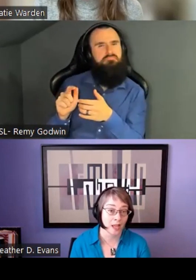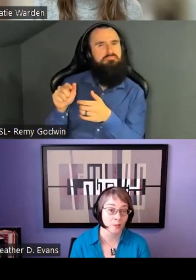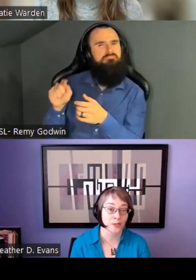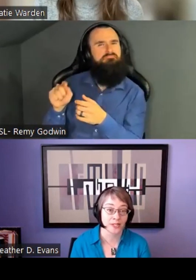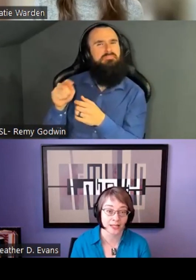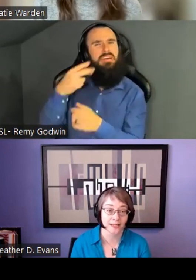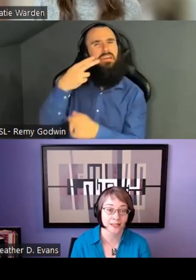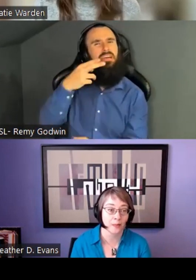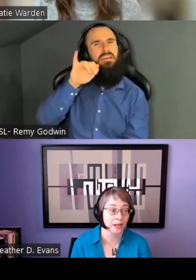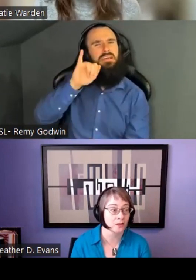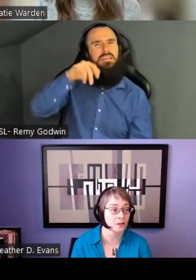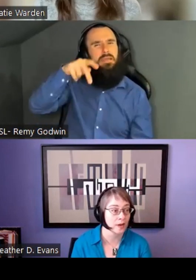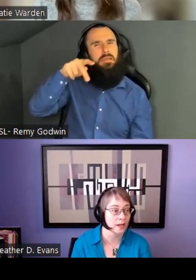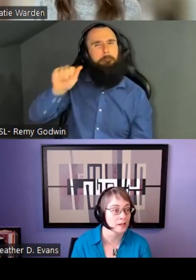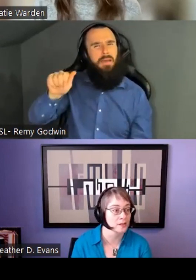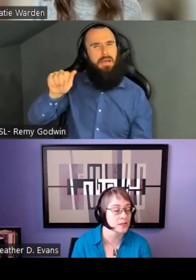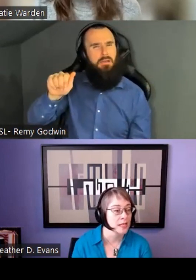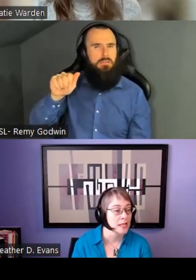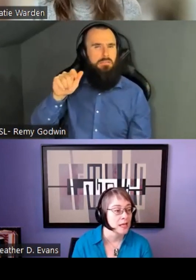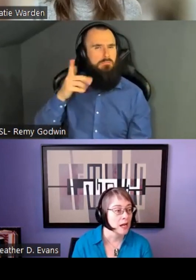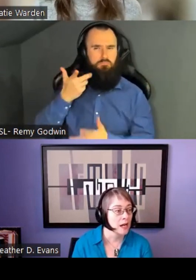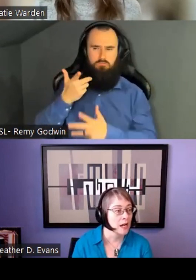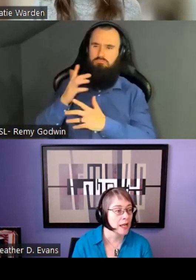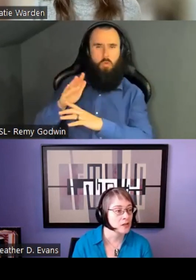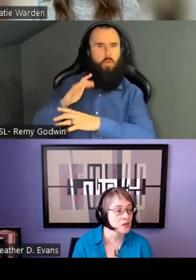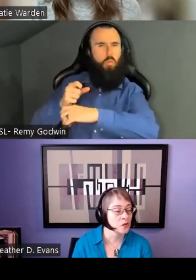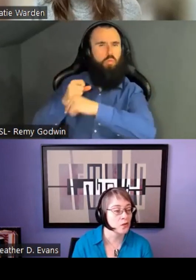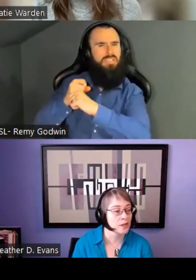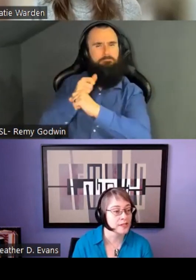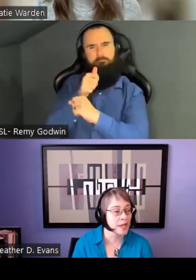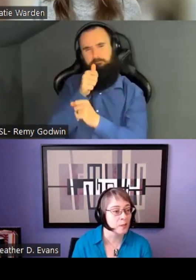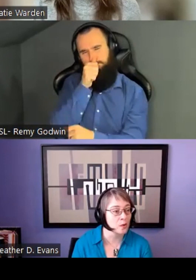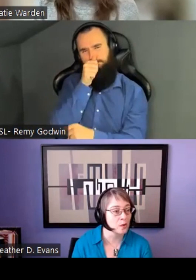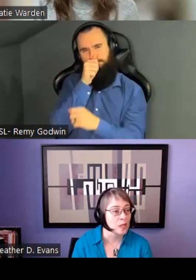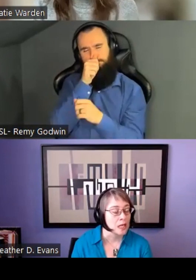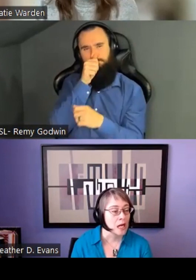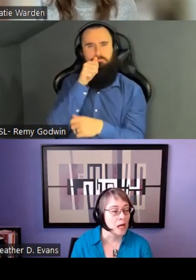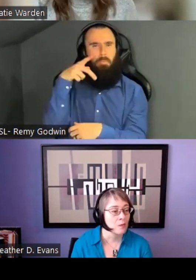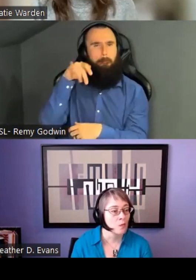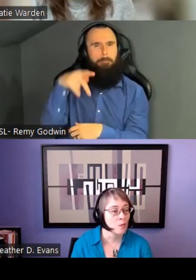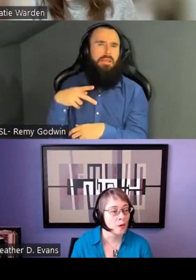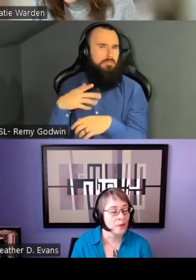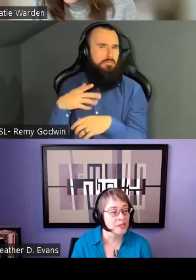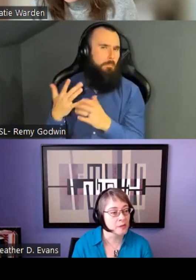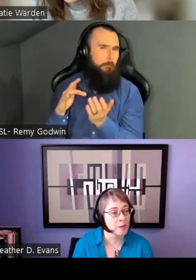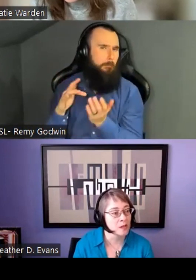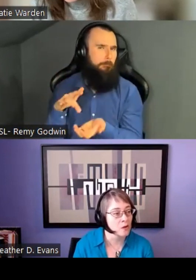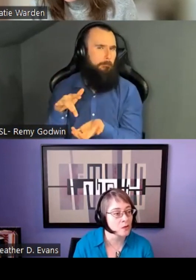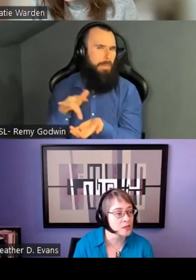and protected medical records. And so for example, one participant notes